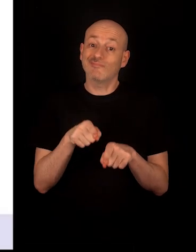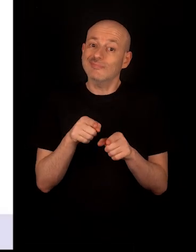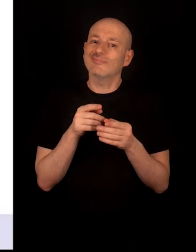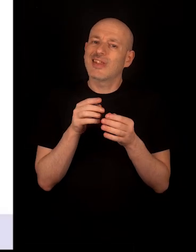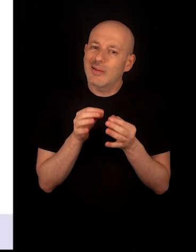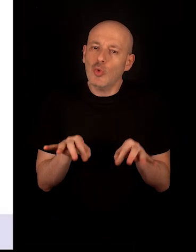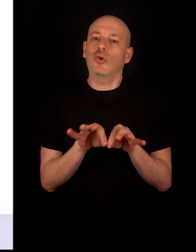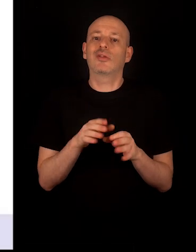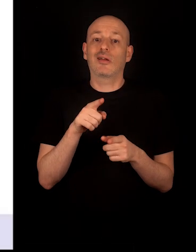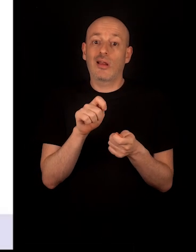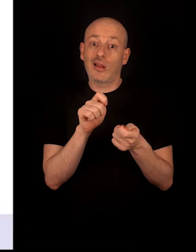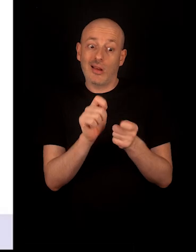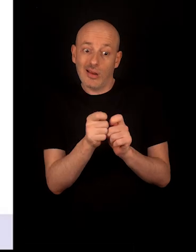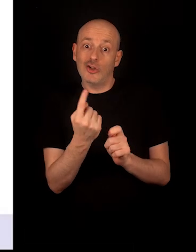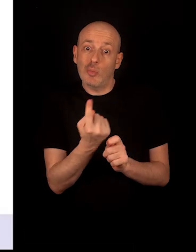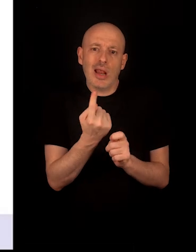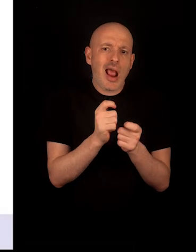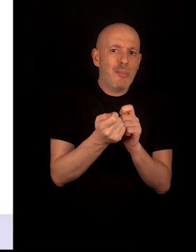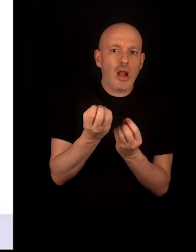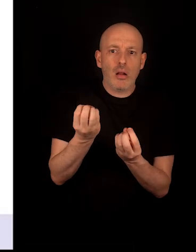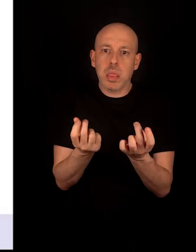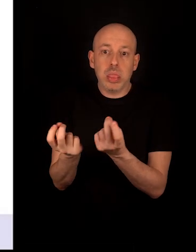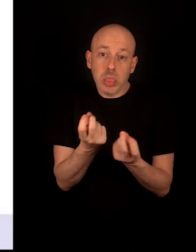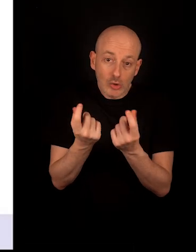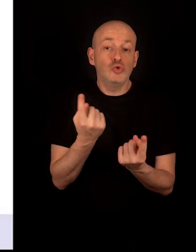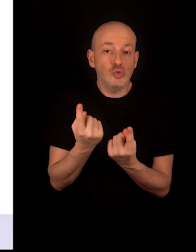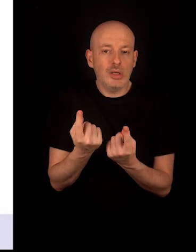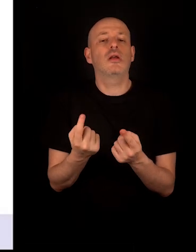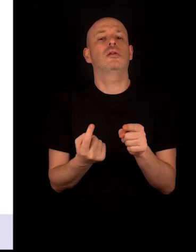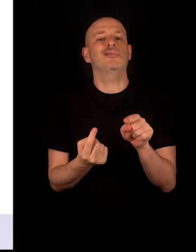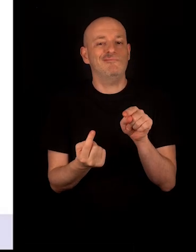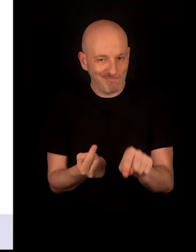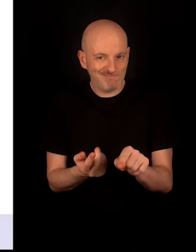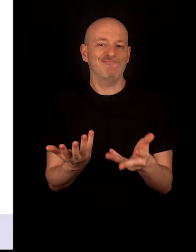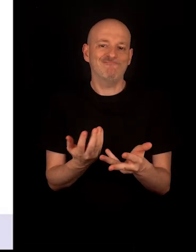if you need to make any of these changes, if something is happening,